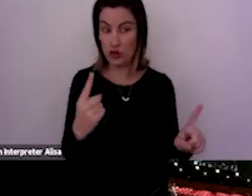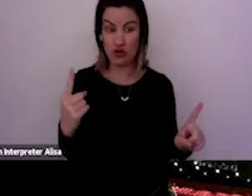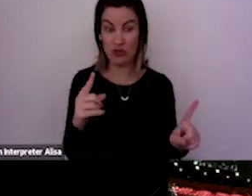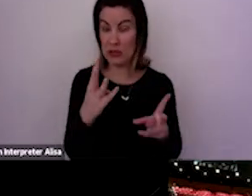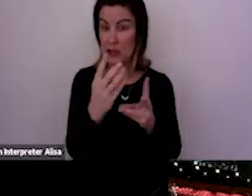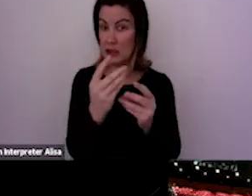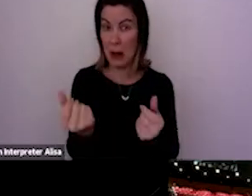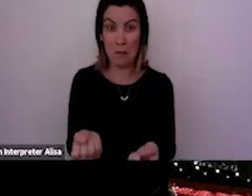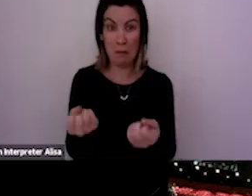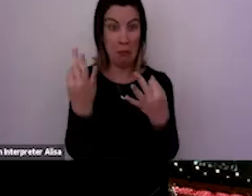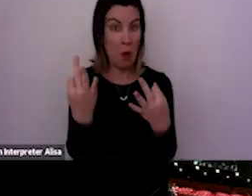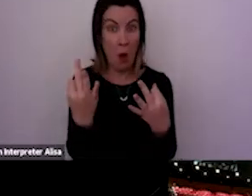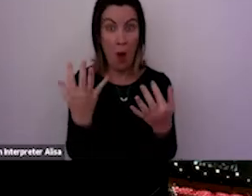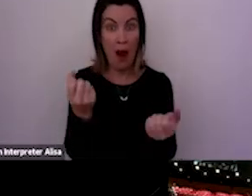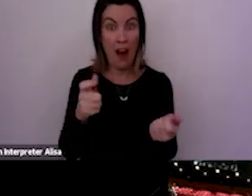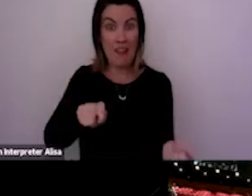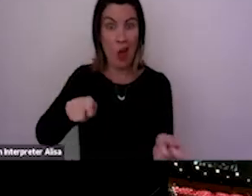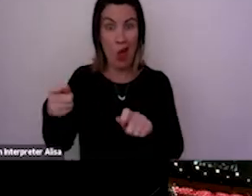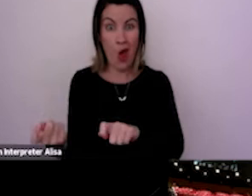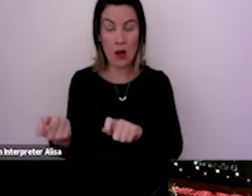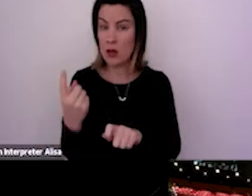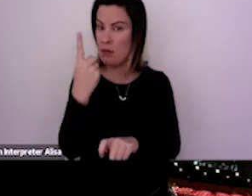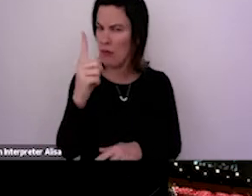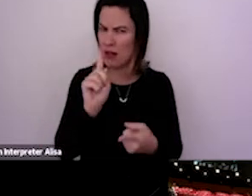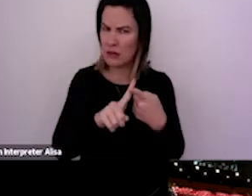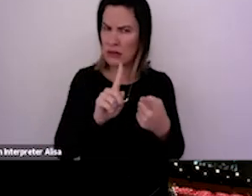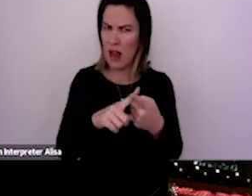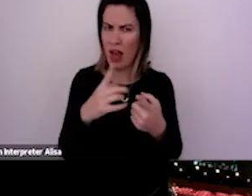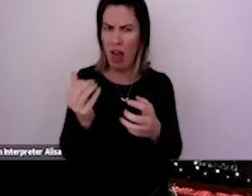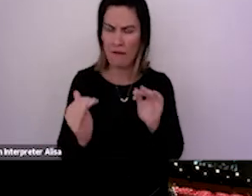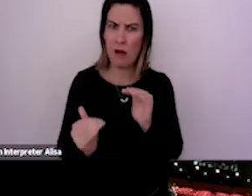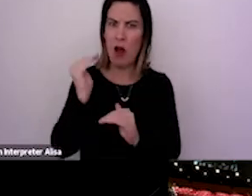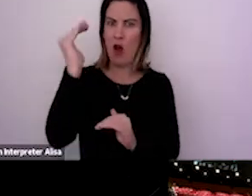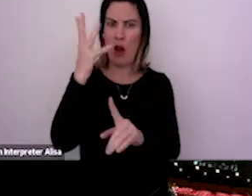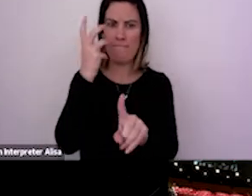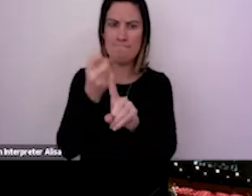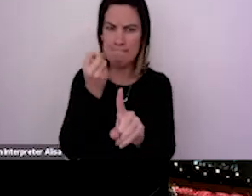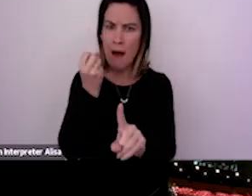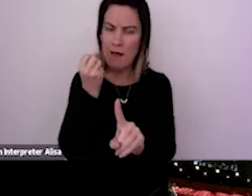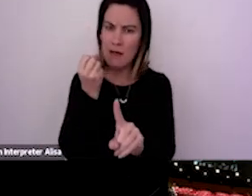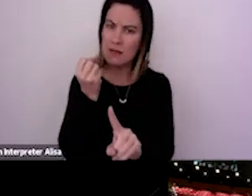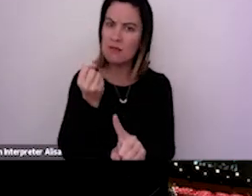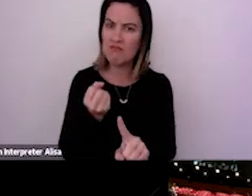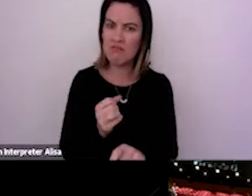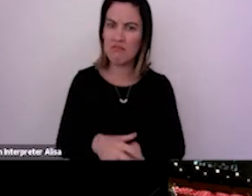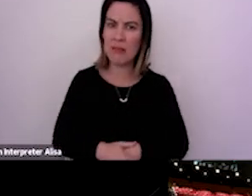experienced a serious lockdown are still reporting high rates of being affected. We know that for instance